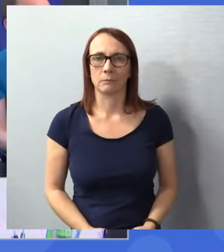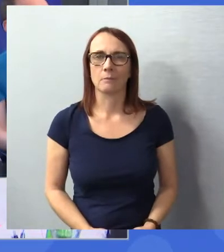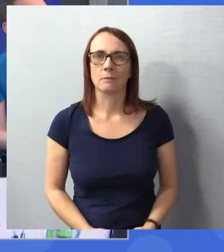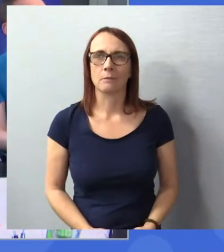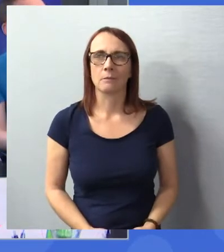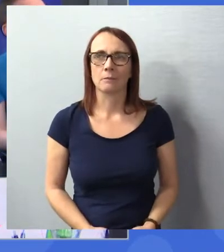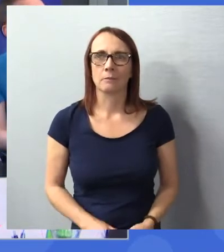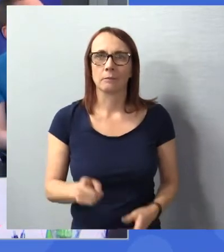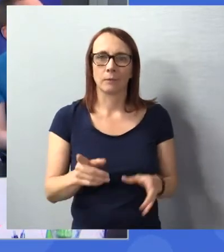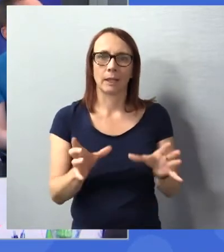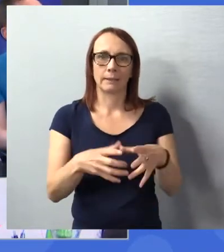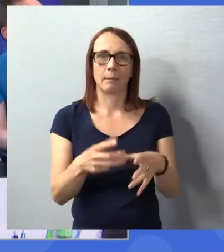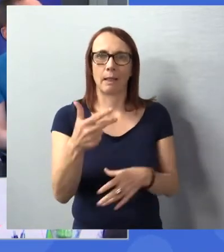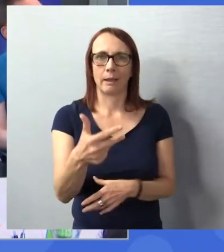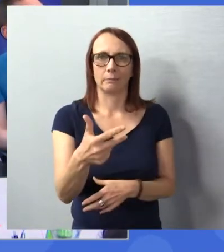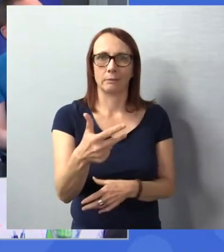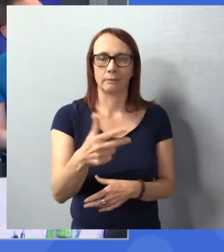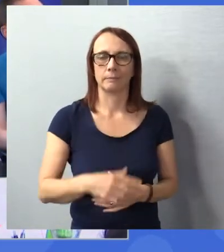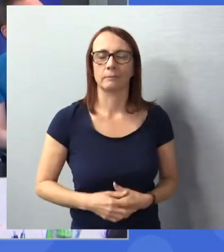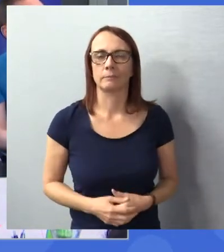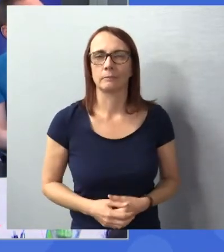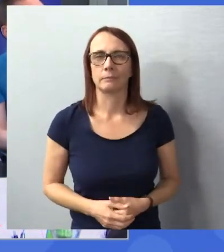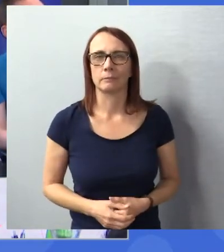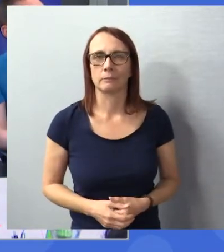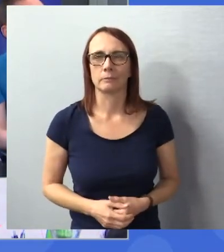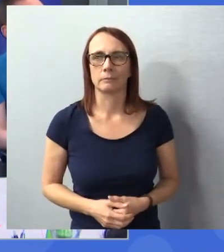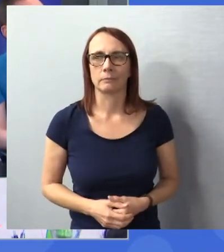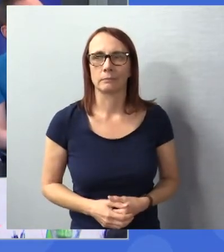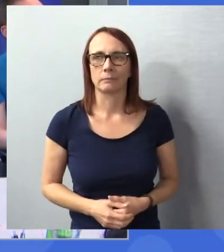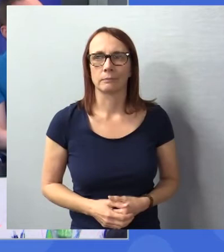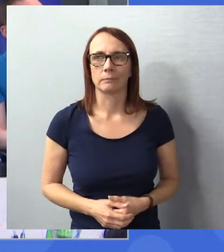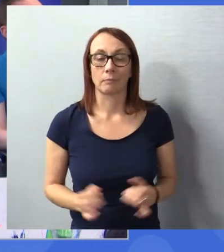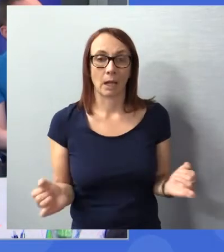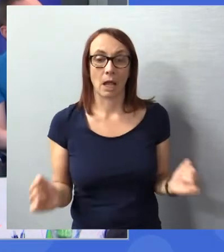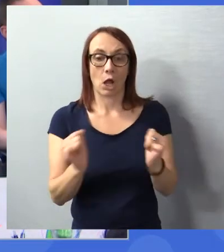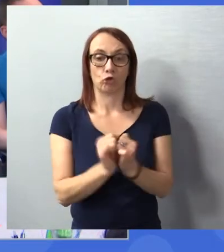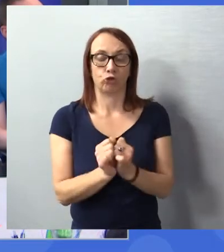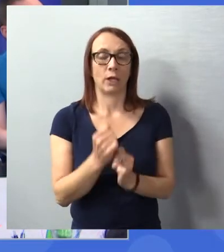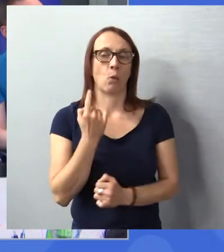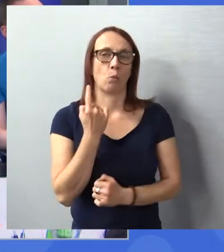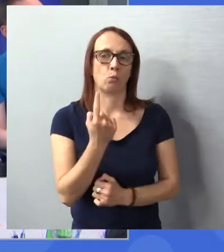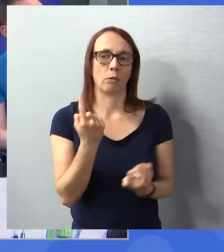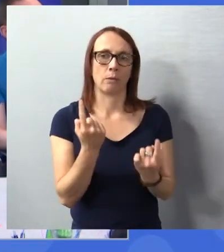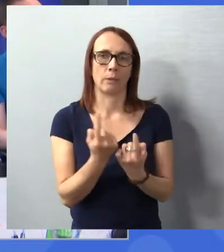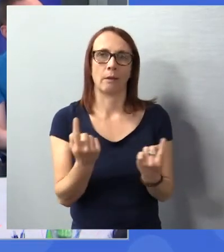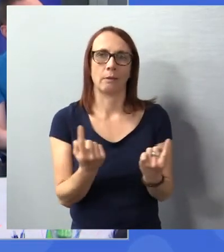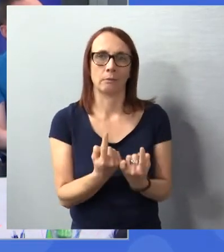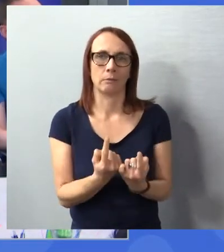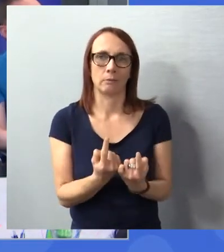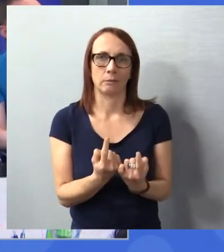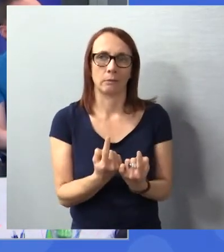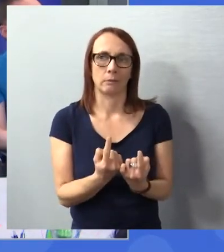Table eight we agreed on one thing should be demonstrated by commitment by